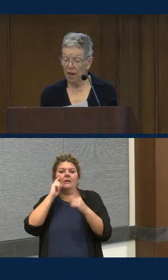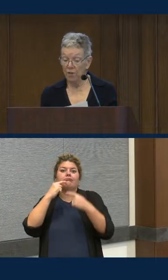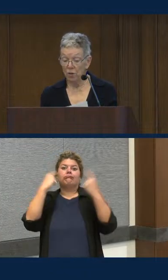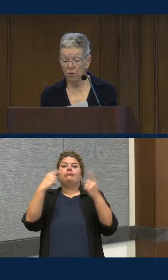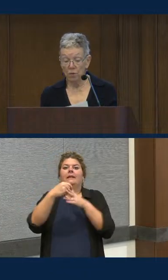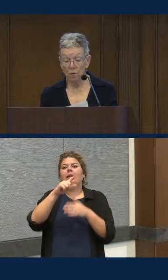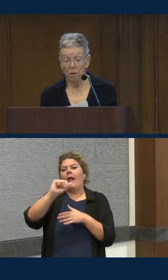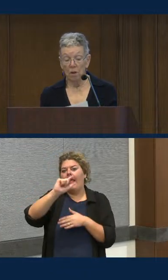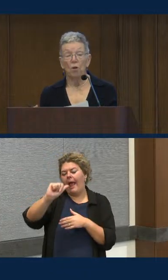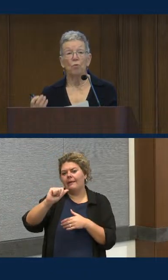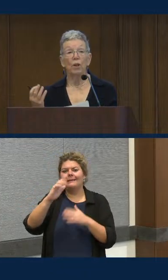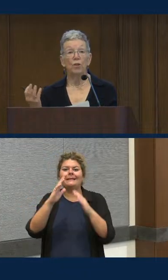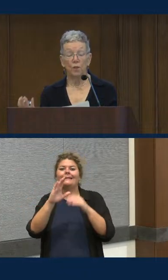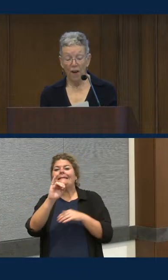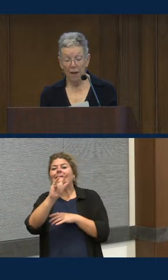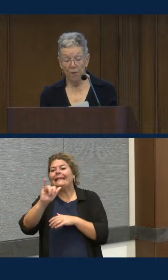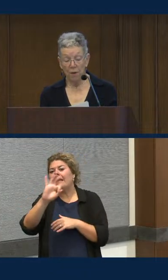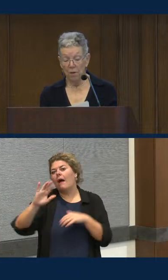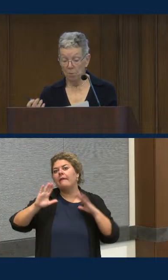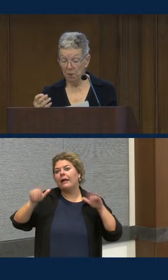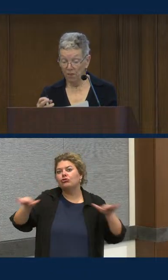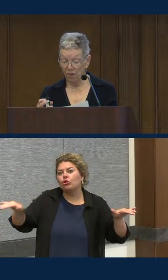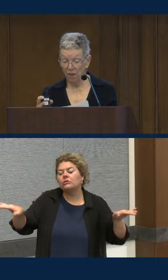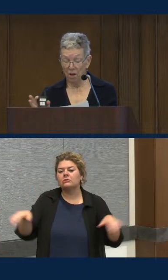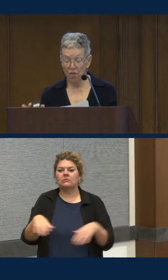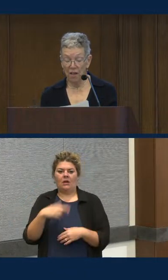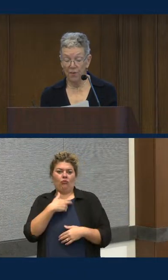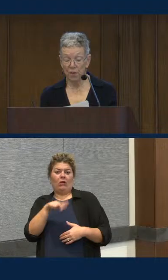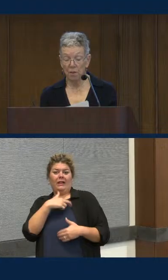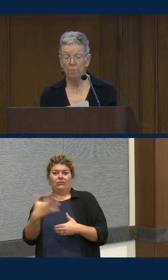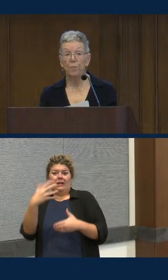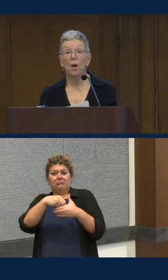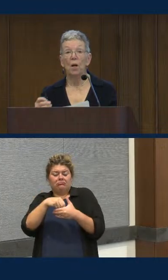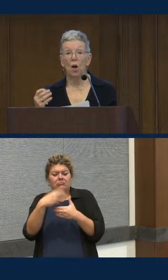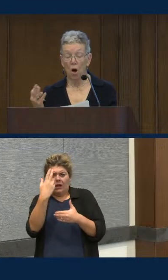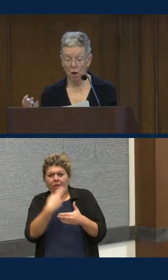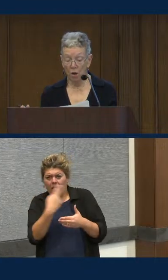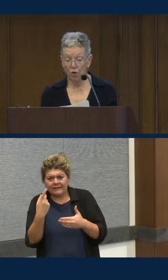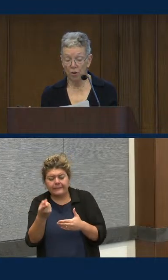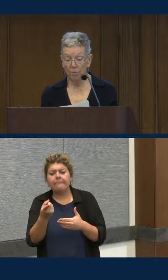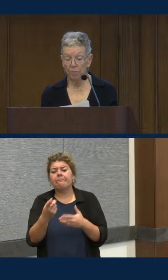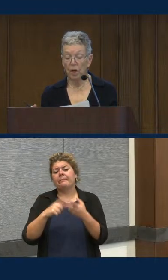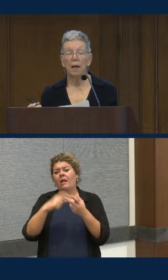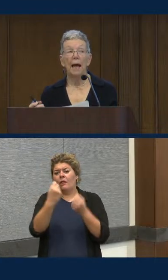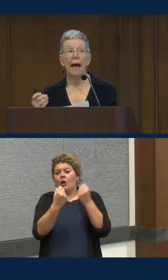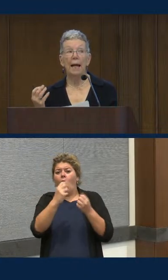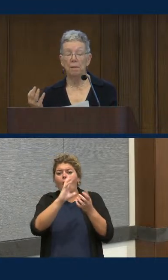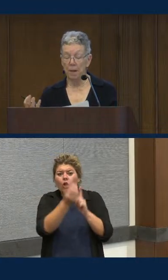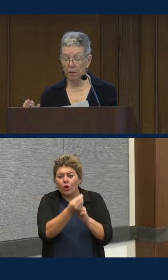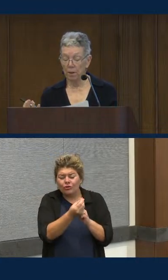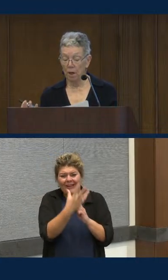religious faith, specifically Catholicism; car culture, and